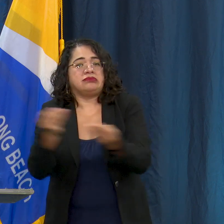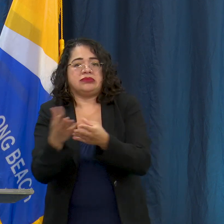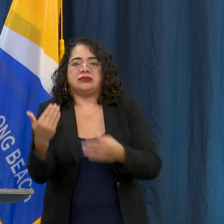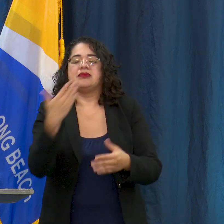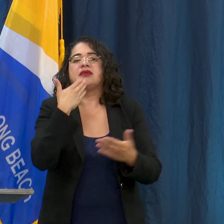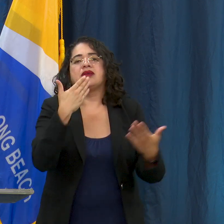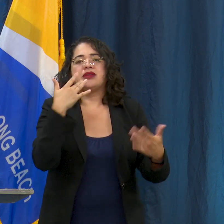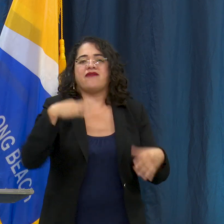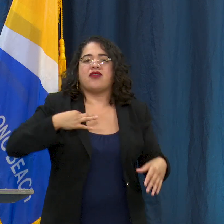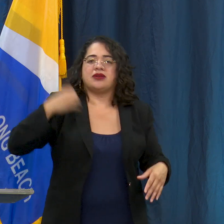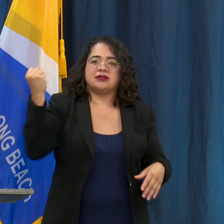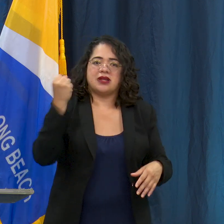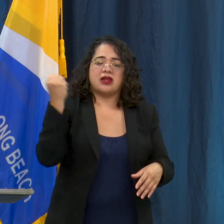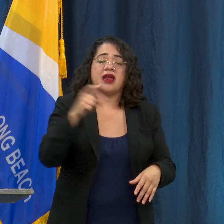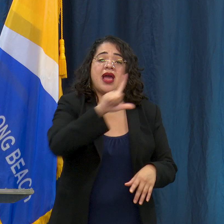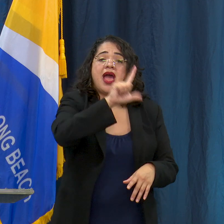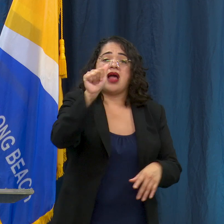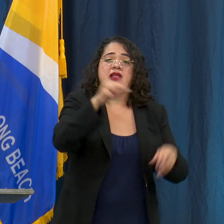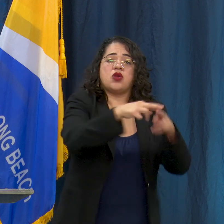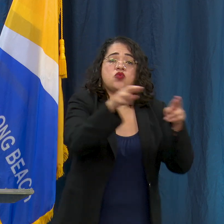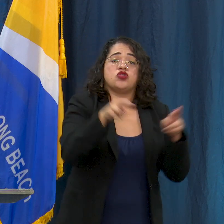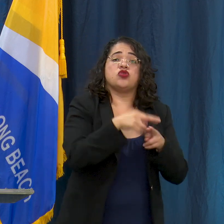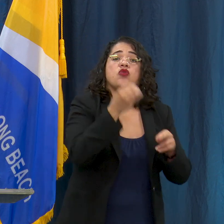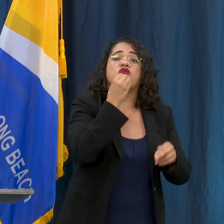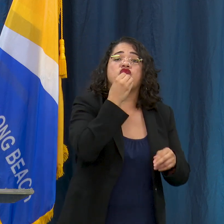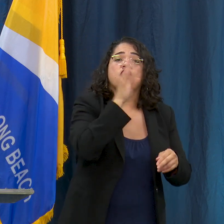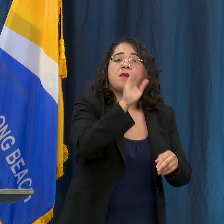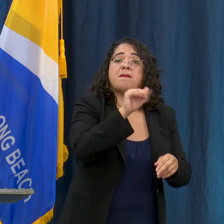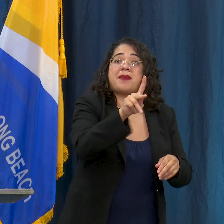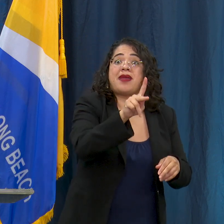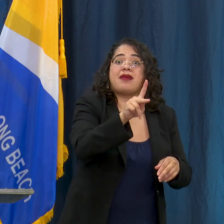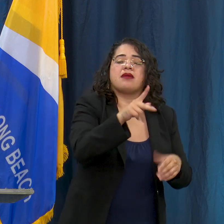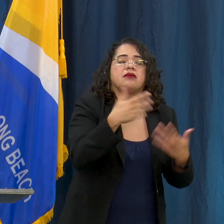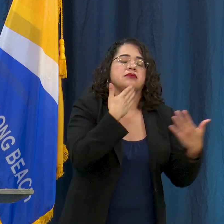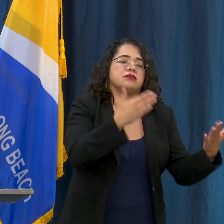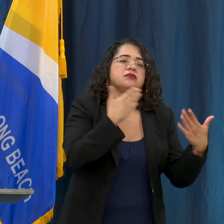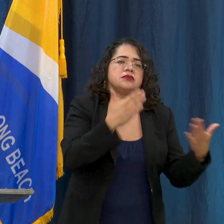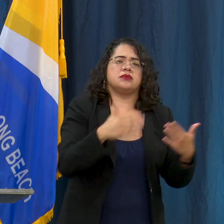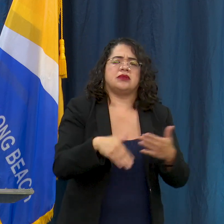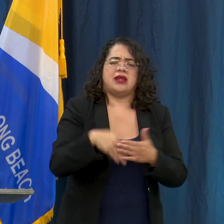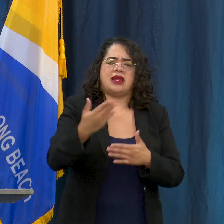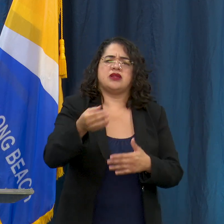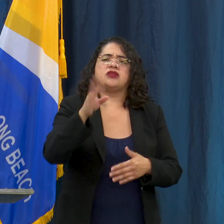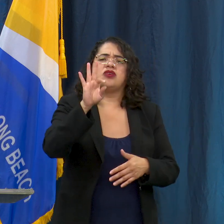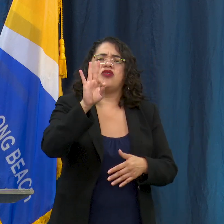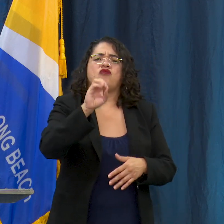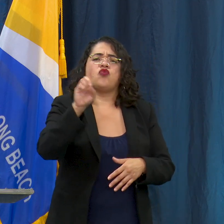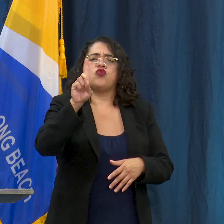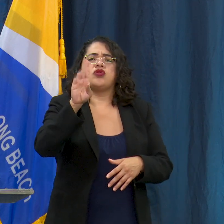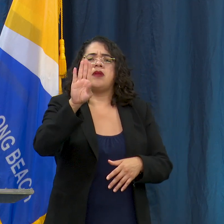partners at the LA Regional Food Bank for just an amazing event. We have another Food Bank project coming up in the next couple